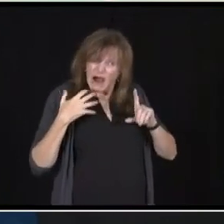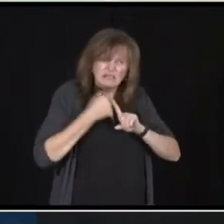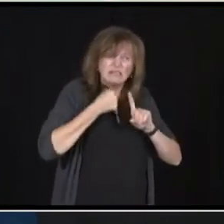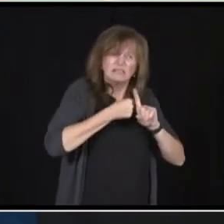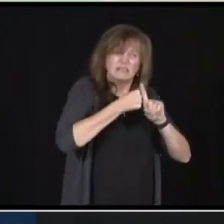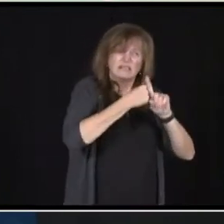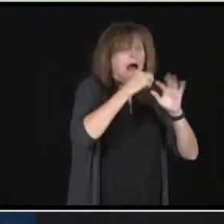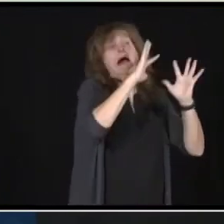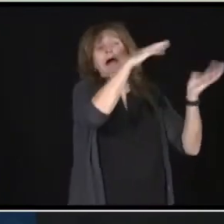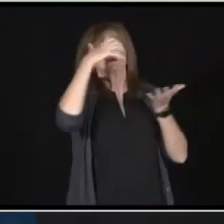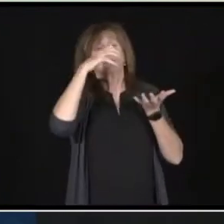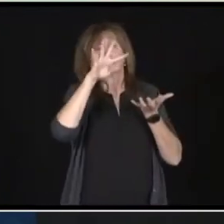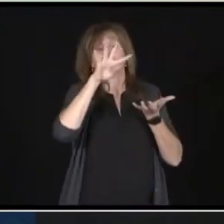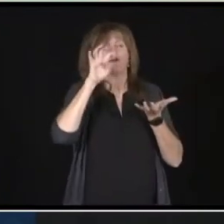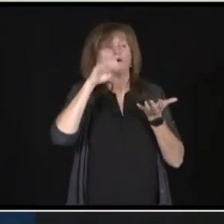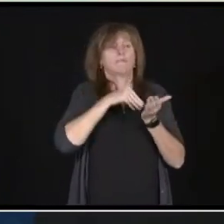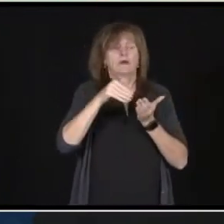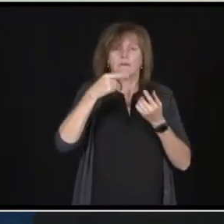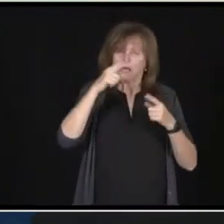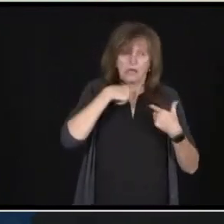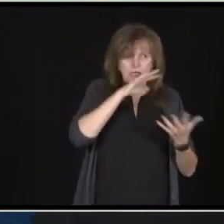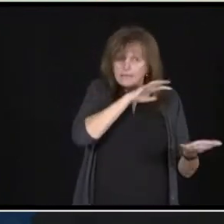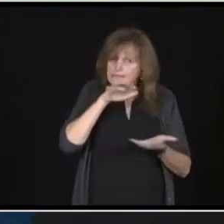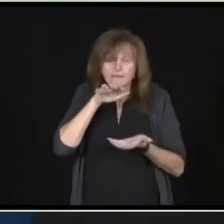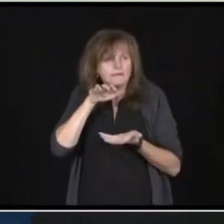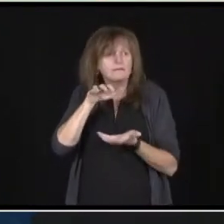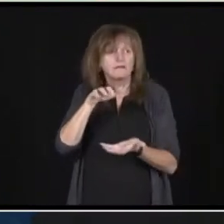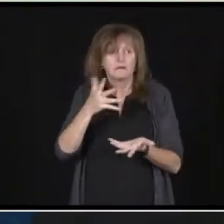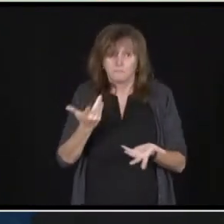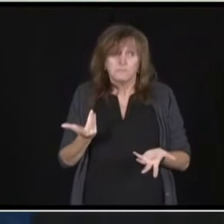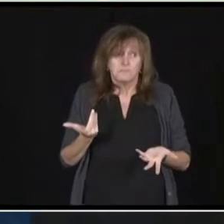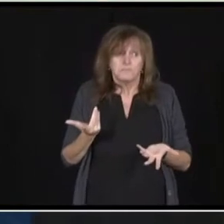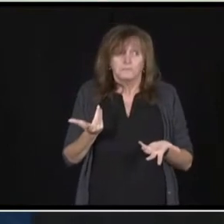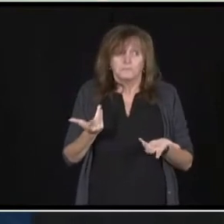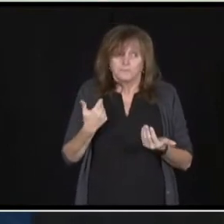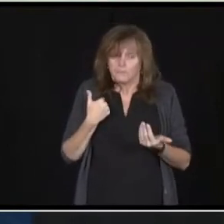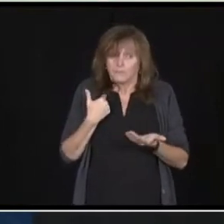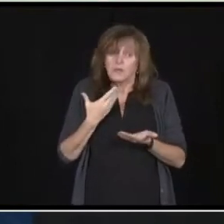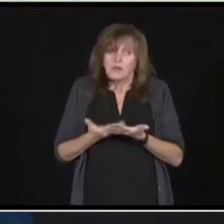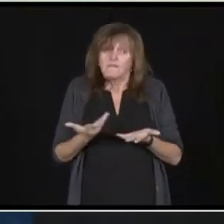That is $400 million. And I understand.